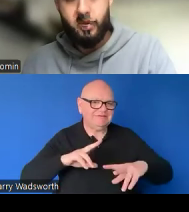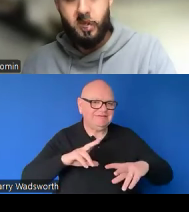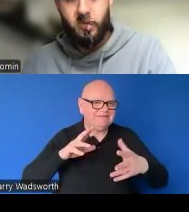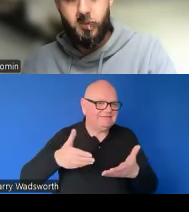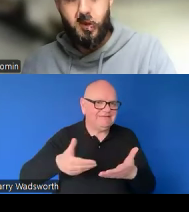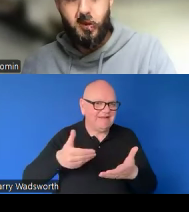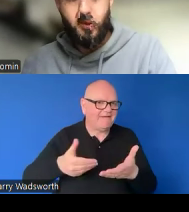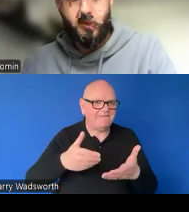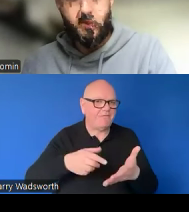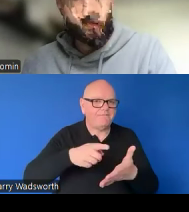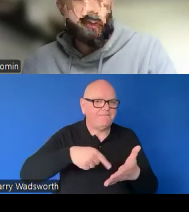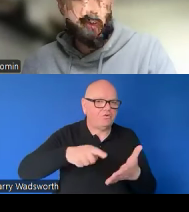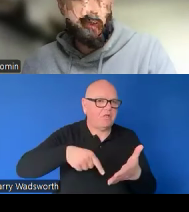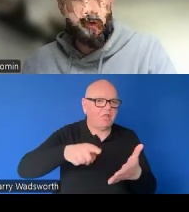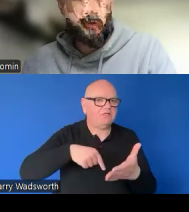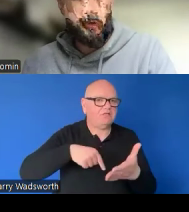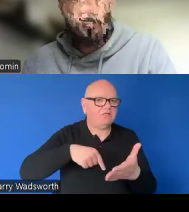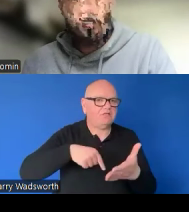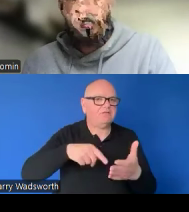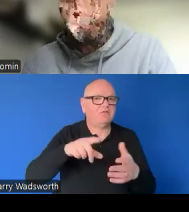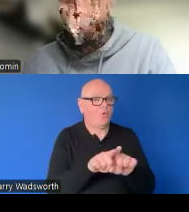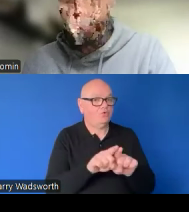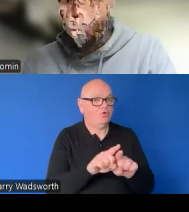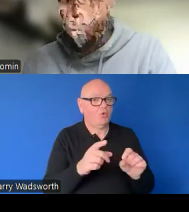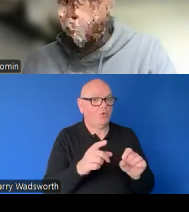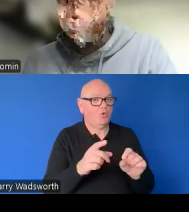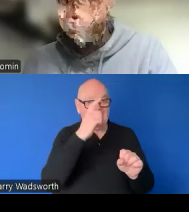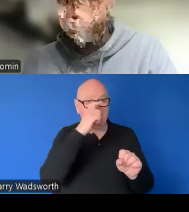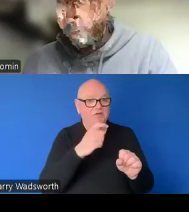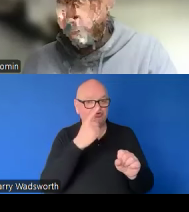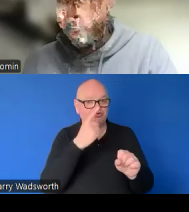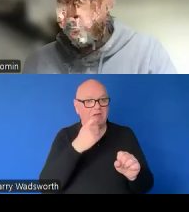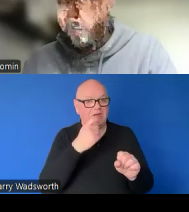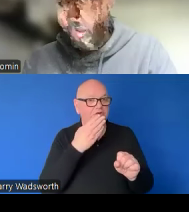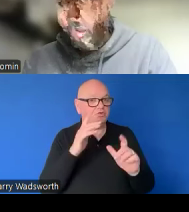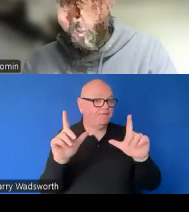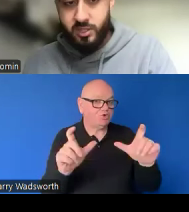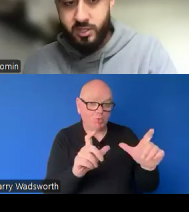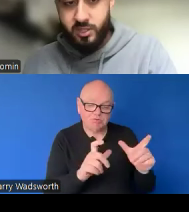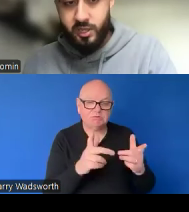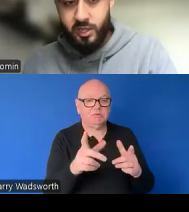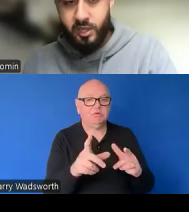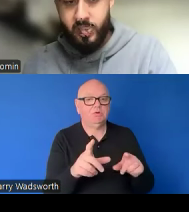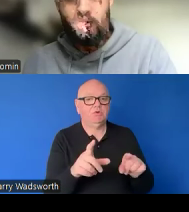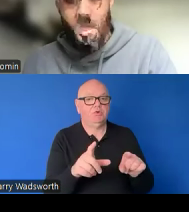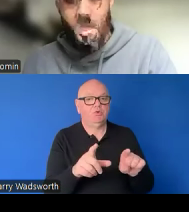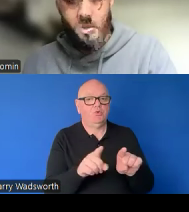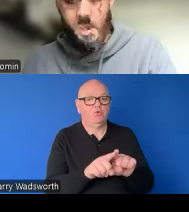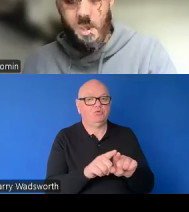You want to put in images, if you have images, and then we have some other parts of the ad that we can put in there as well.